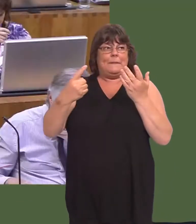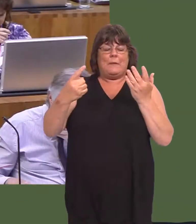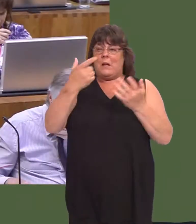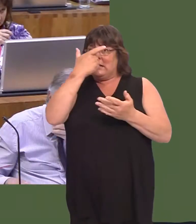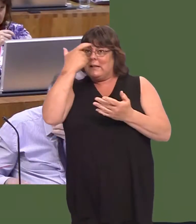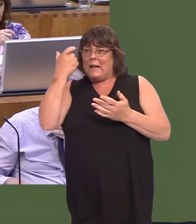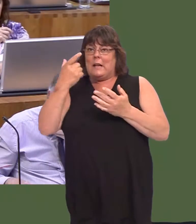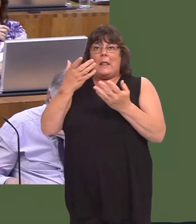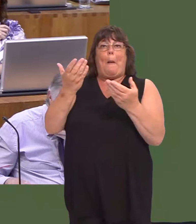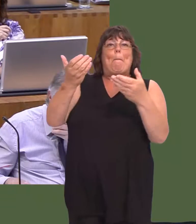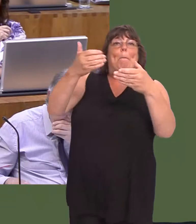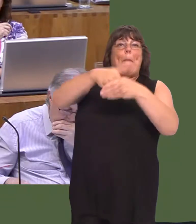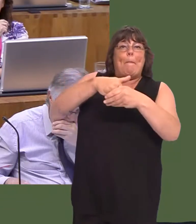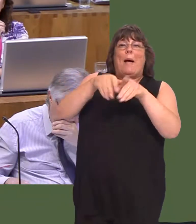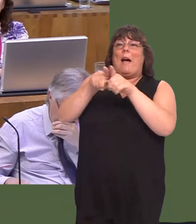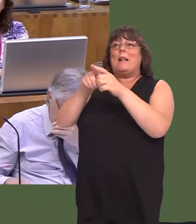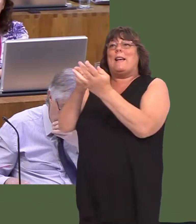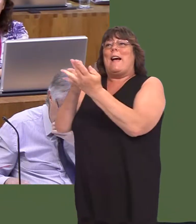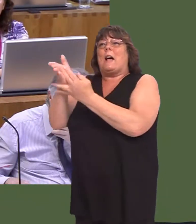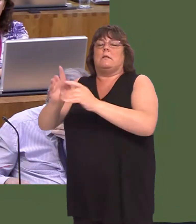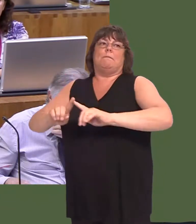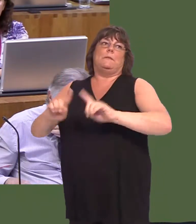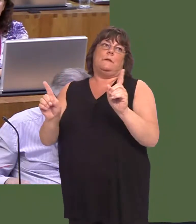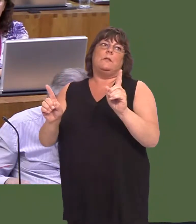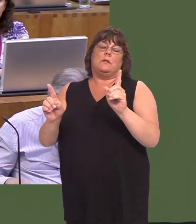but, as far as Welsh businesses are concerned, we want to make sure that that is an invisible